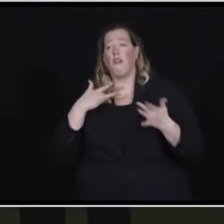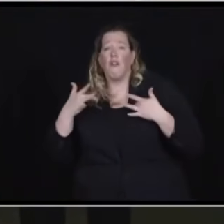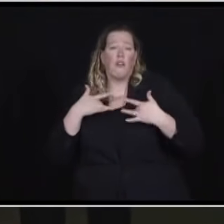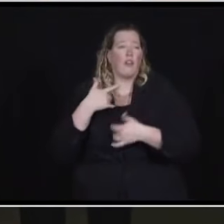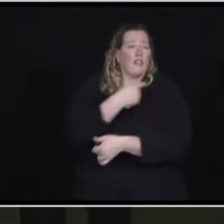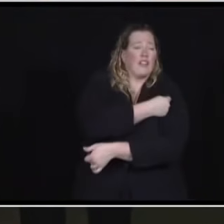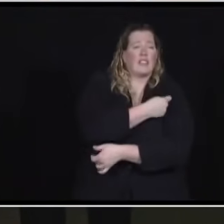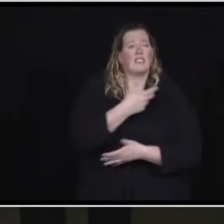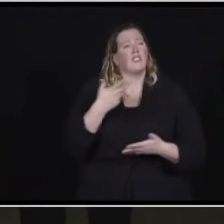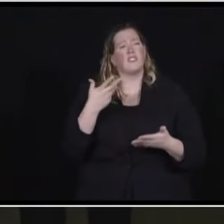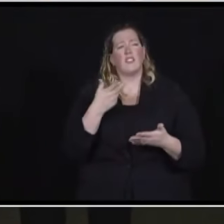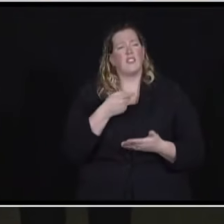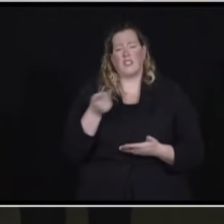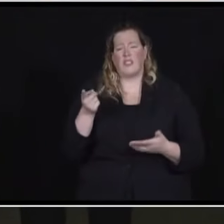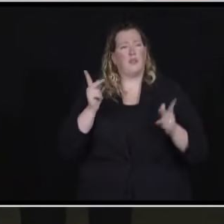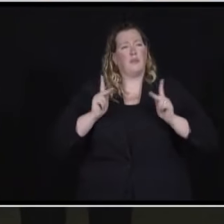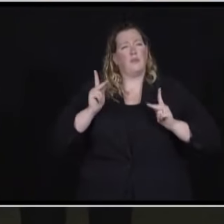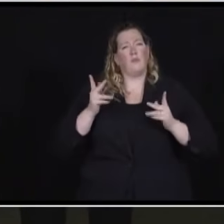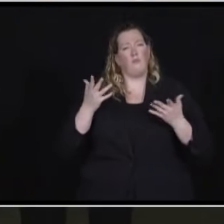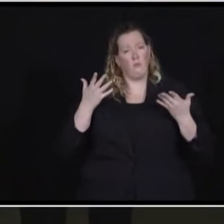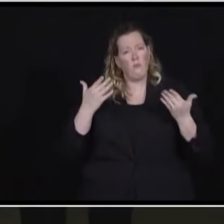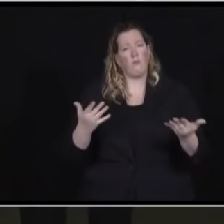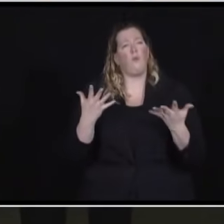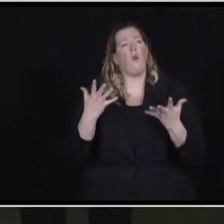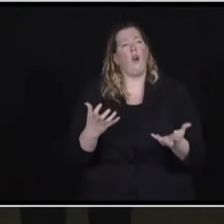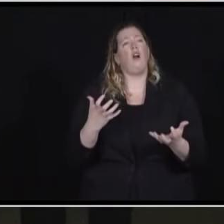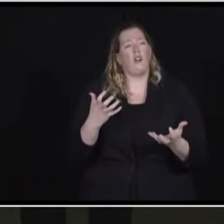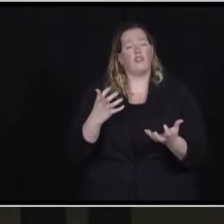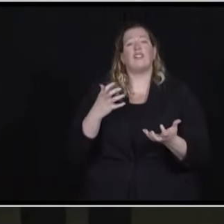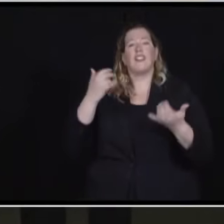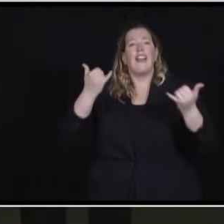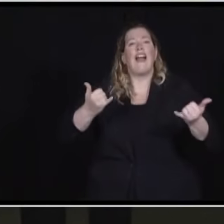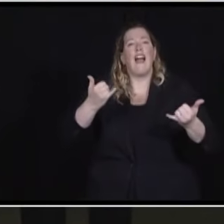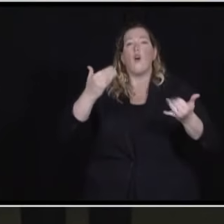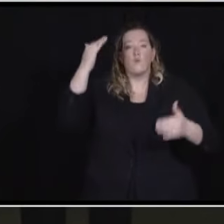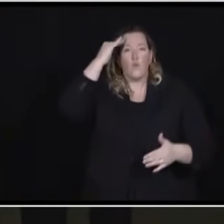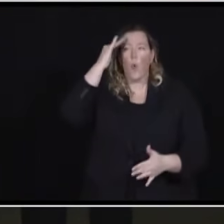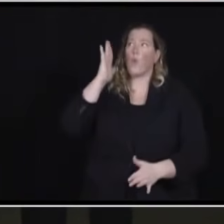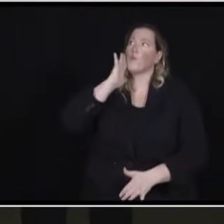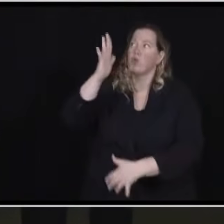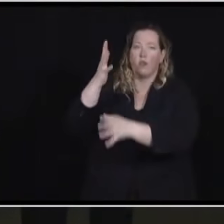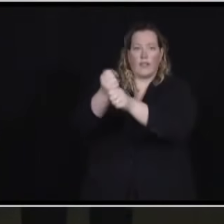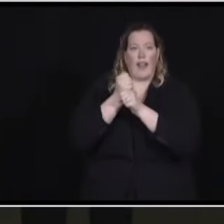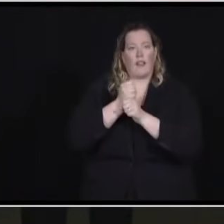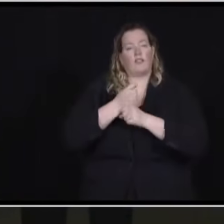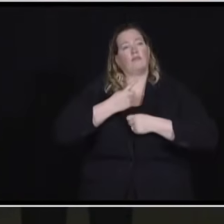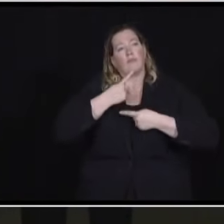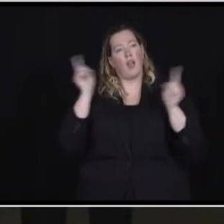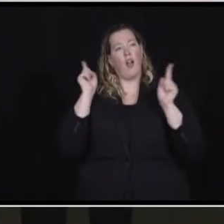It's not all pessimism here, I know we are all anxious for the vaccines to arrive, we are all